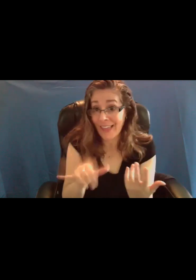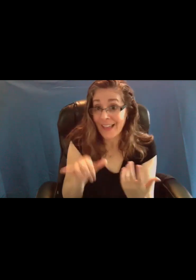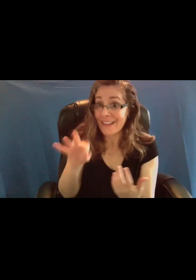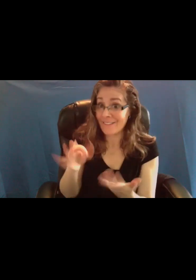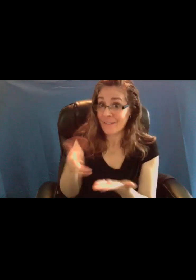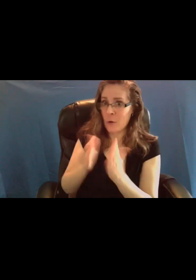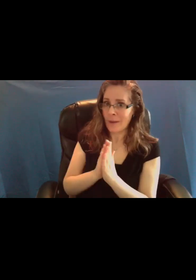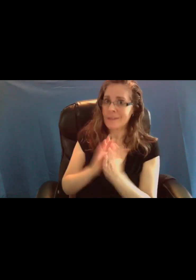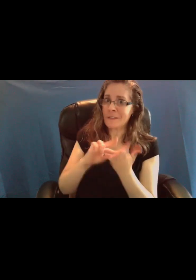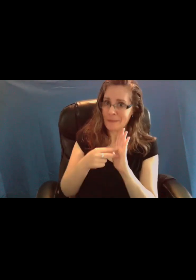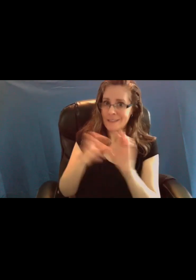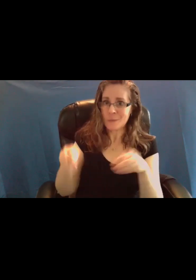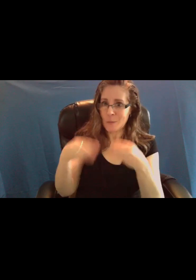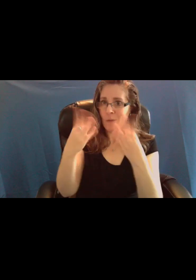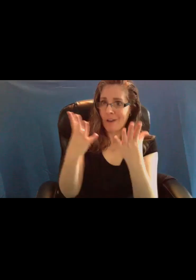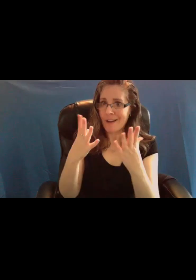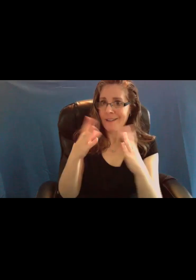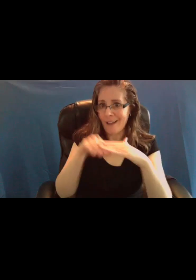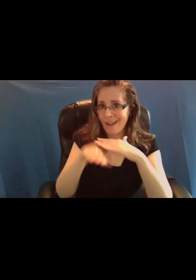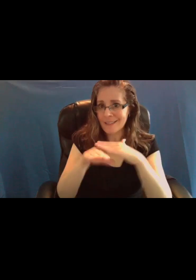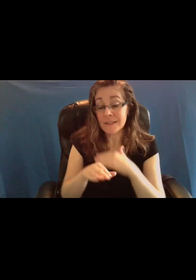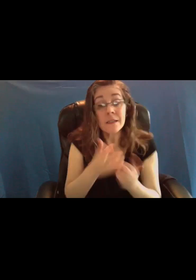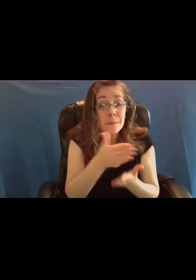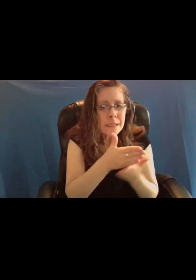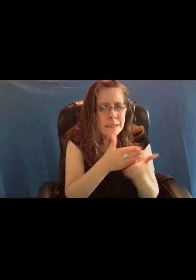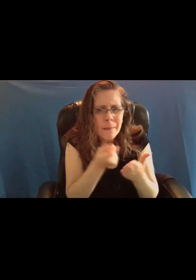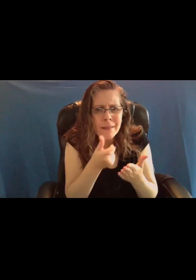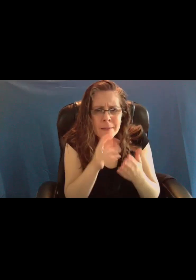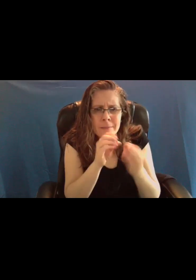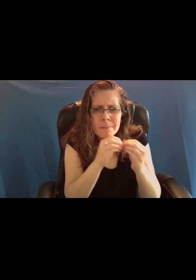some instances that are less straightforward, and in those situations